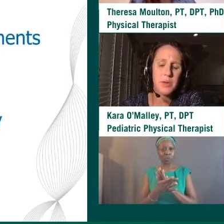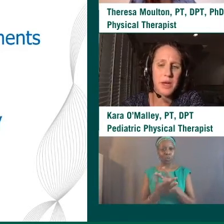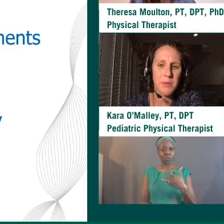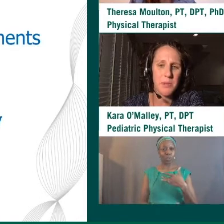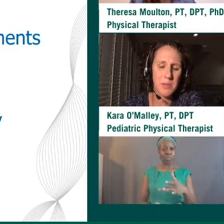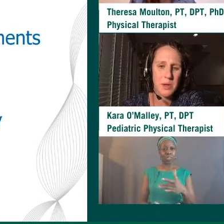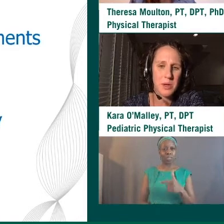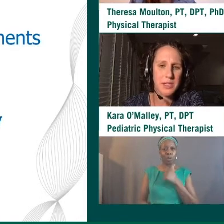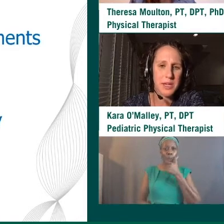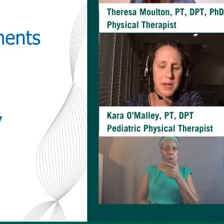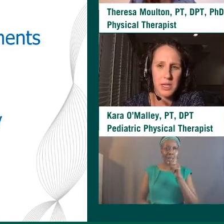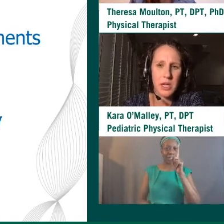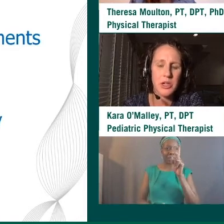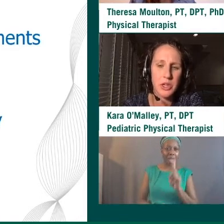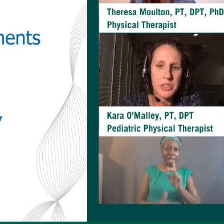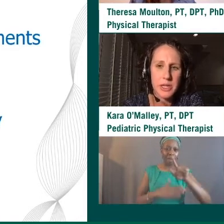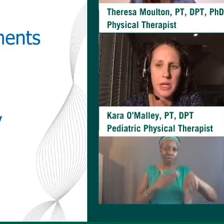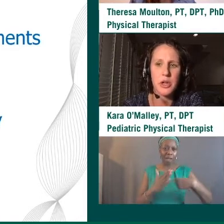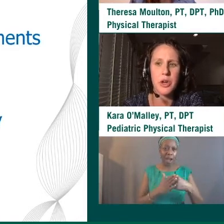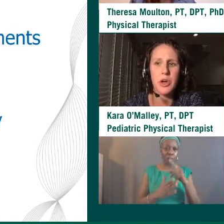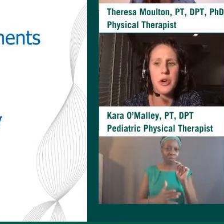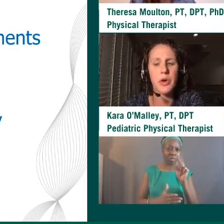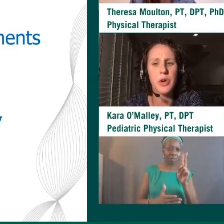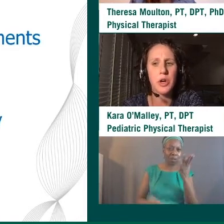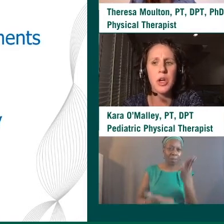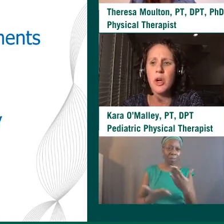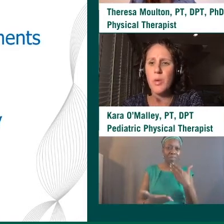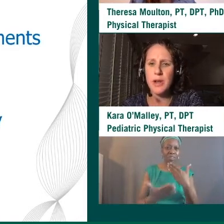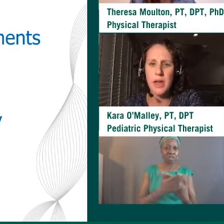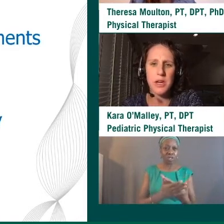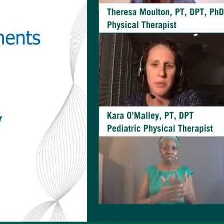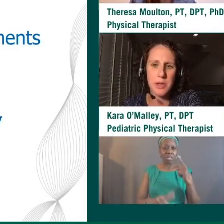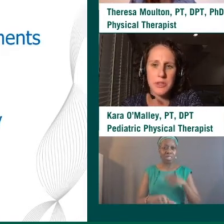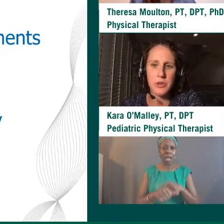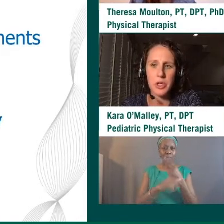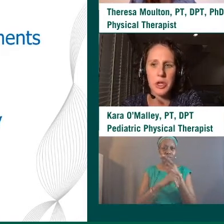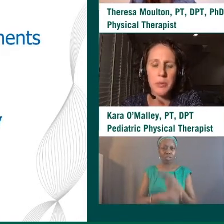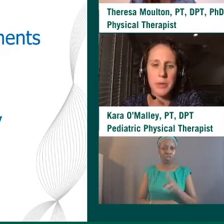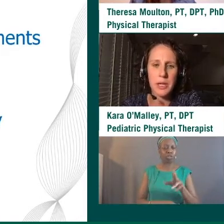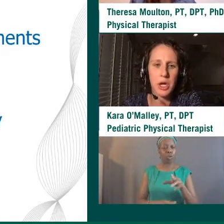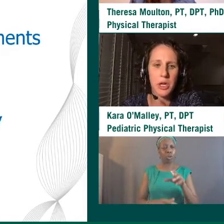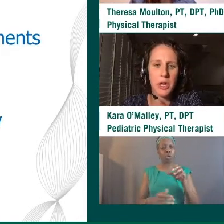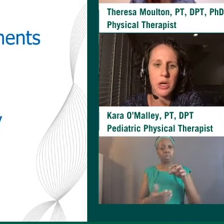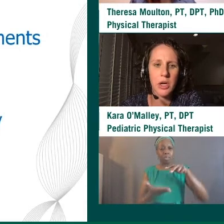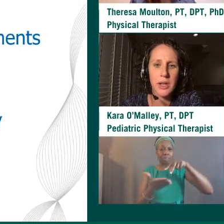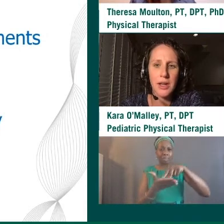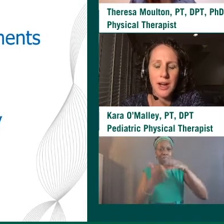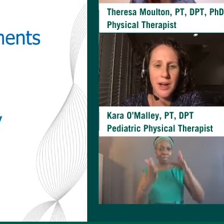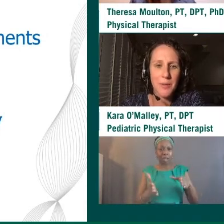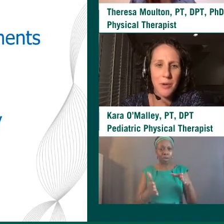Would that be maybe a good time to get in your stander or wear that knee brace for a little bit longer?